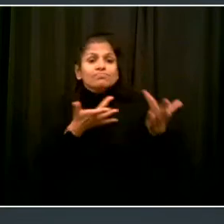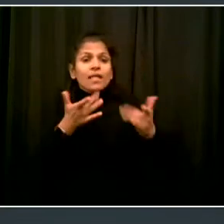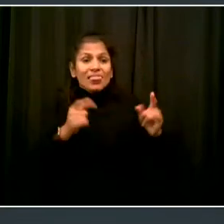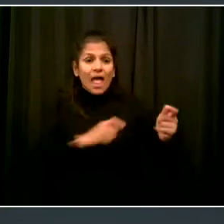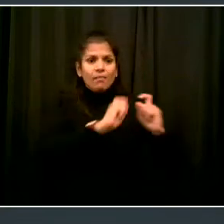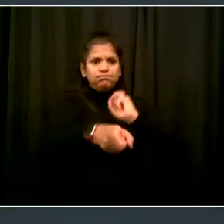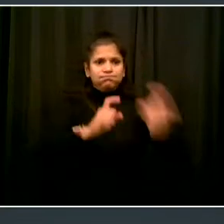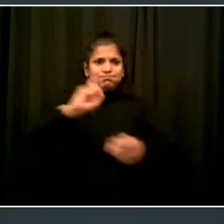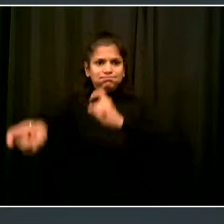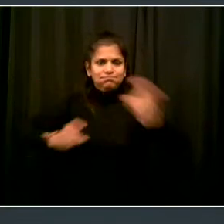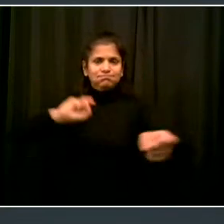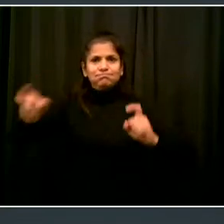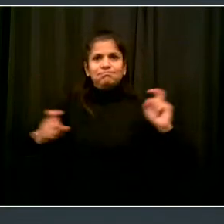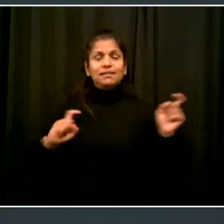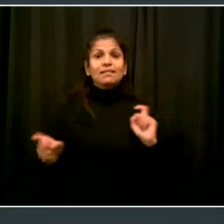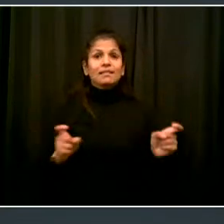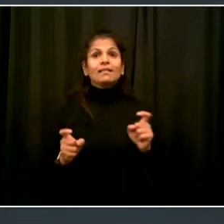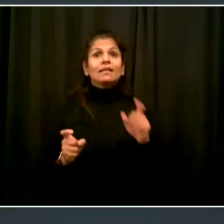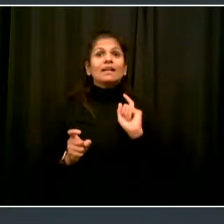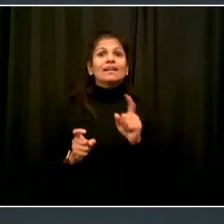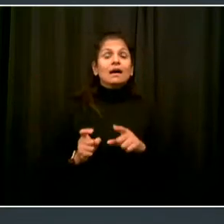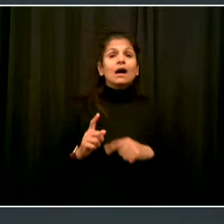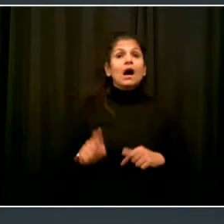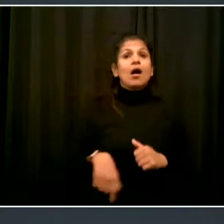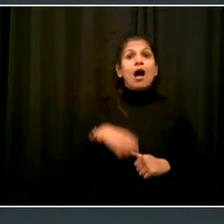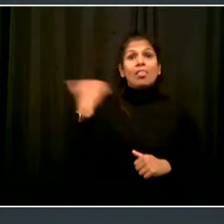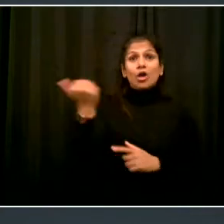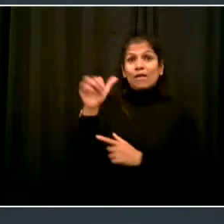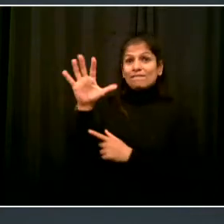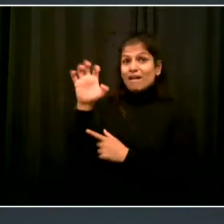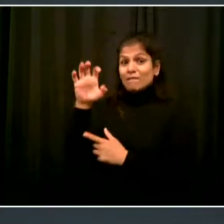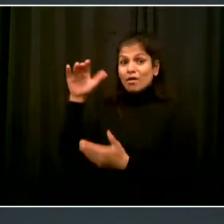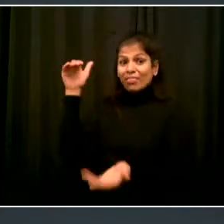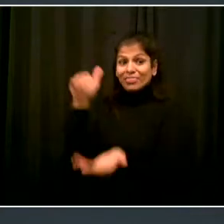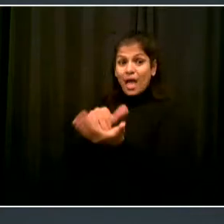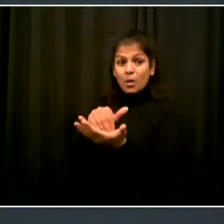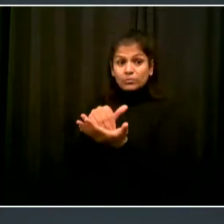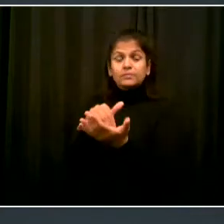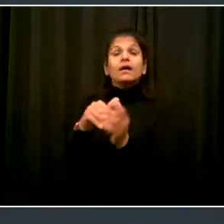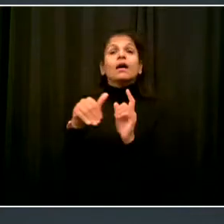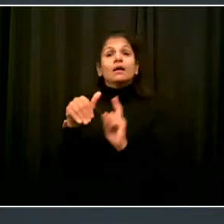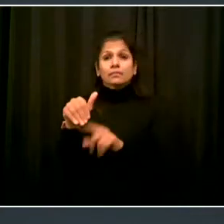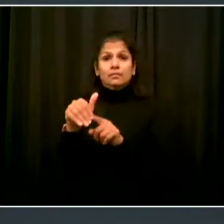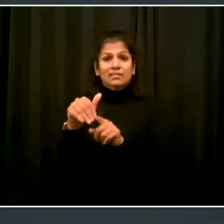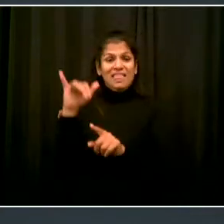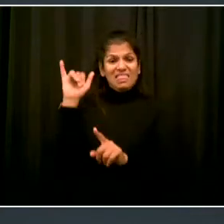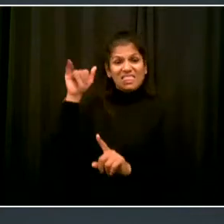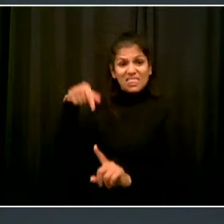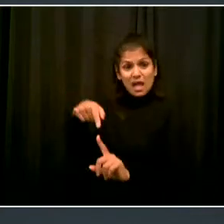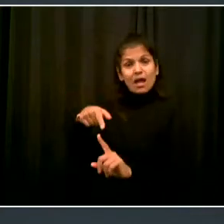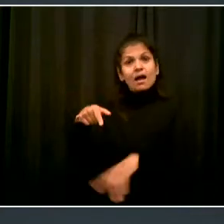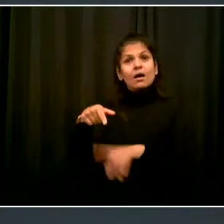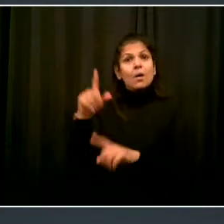THE SETTLEMENT ENSURES THAT HALF A MILLION HOUSEHOLDS THAT PREVIOUSLY LACKEKD VE ONRIZIZ